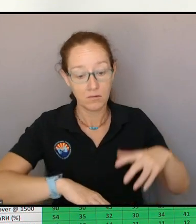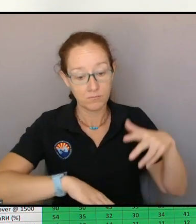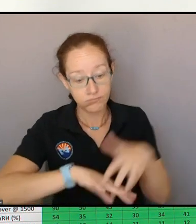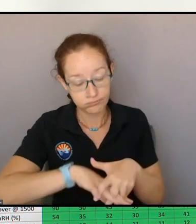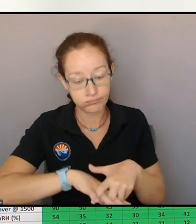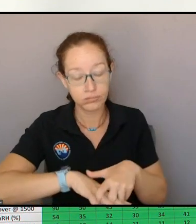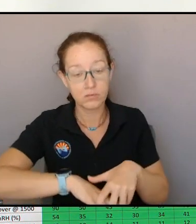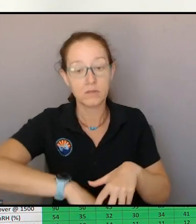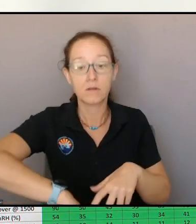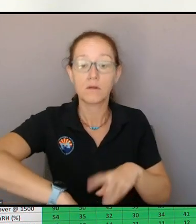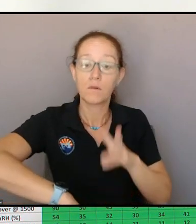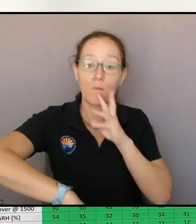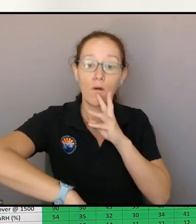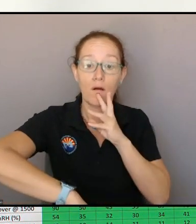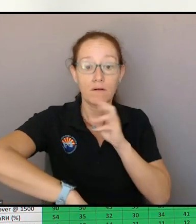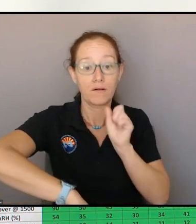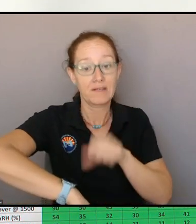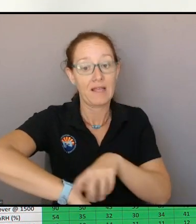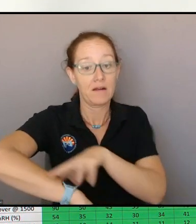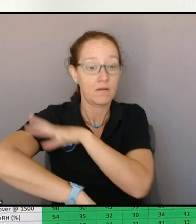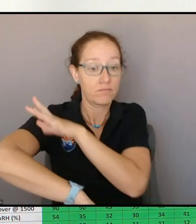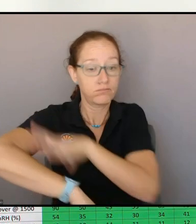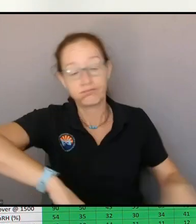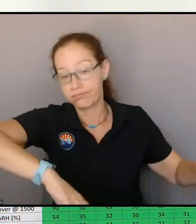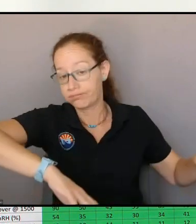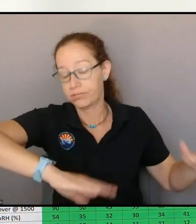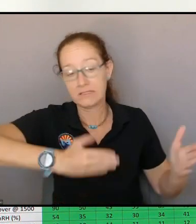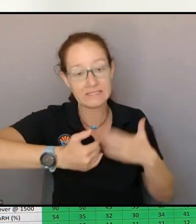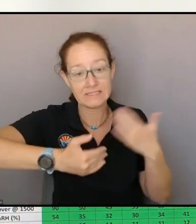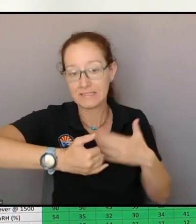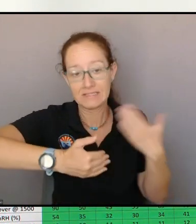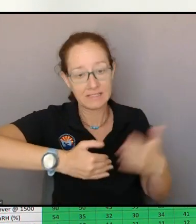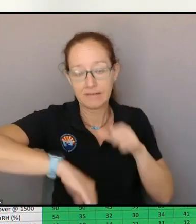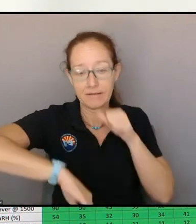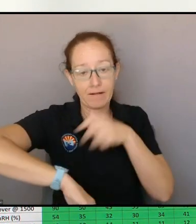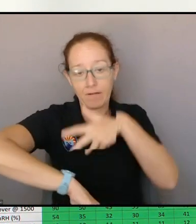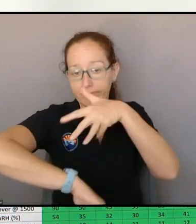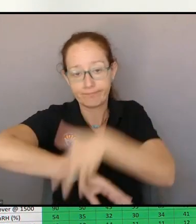potential. And so, looking forward any additional